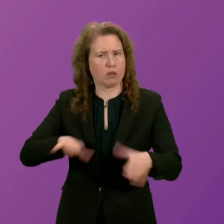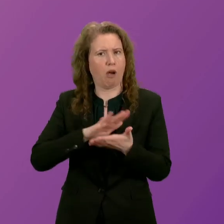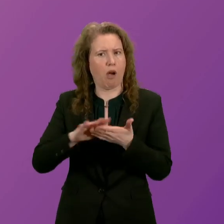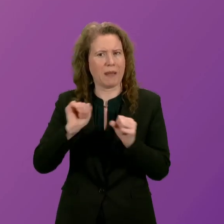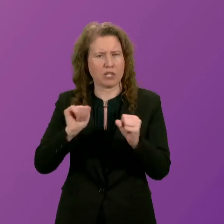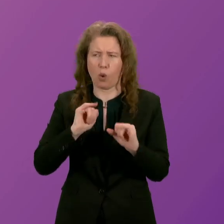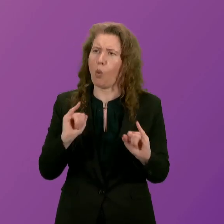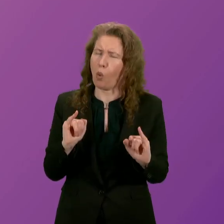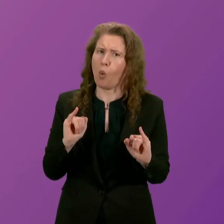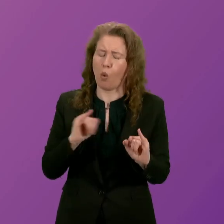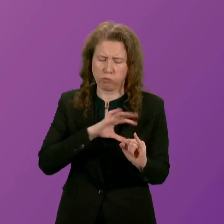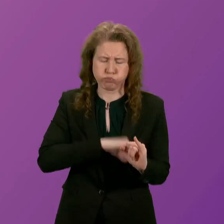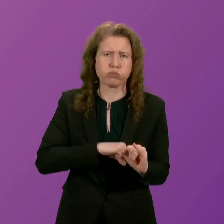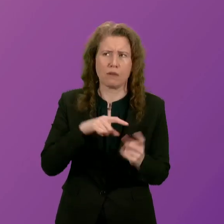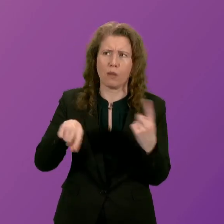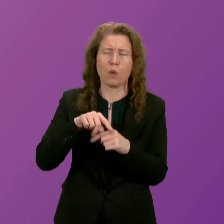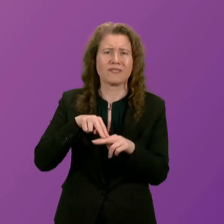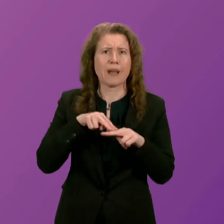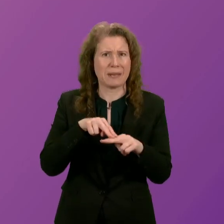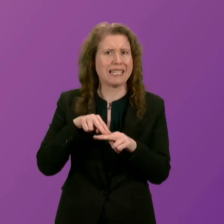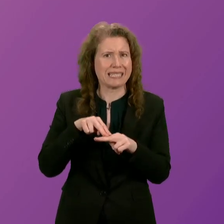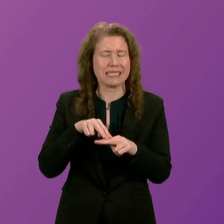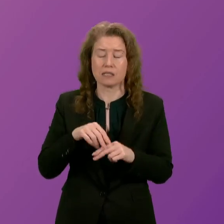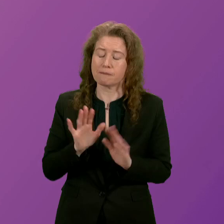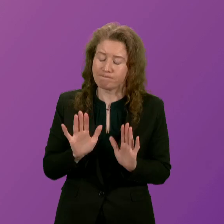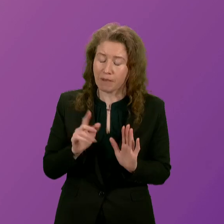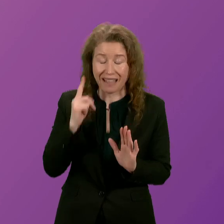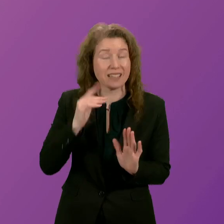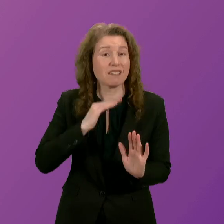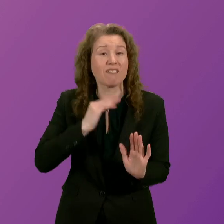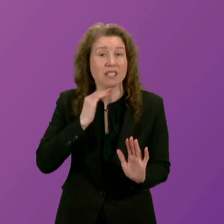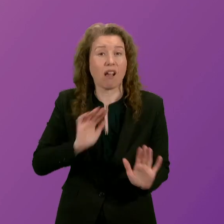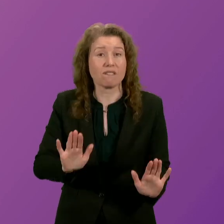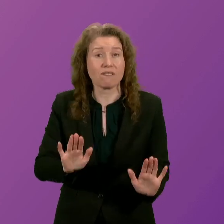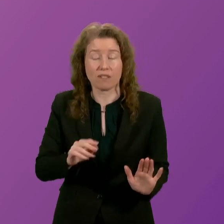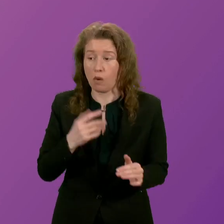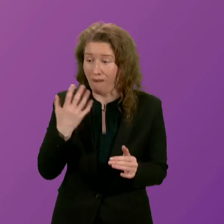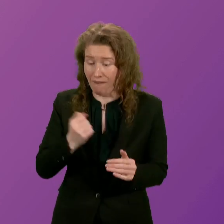for the families involved. Enough is enough. We have a Labour Government